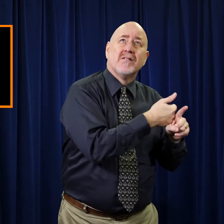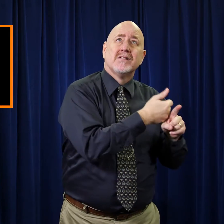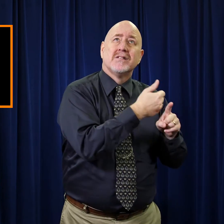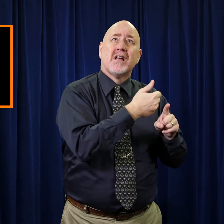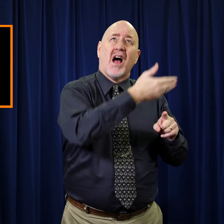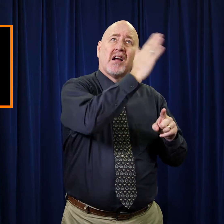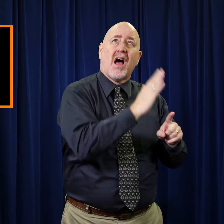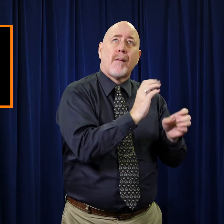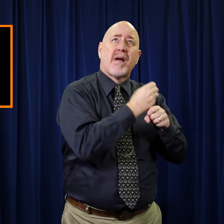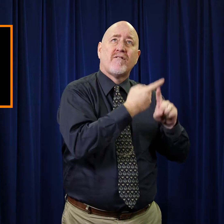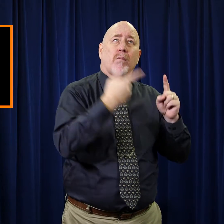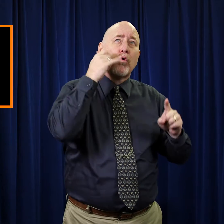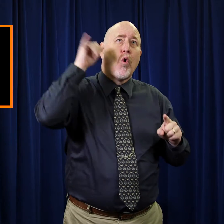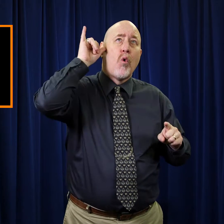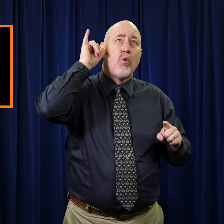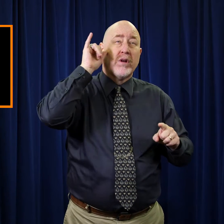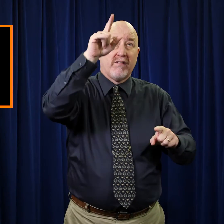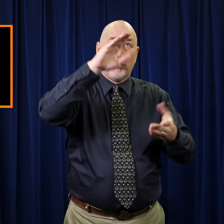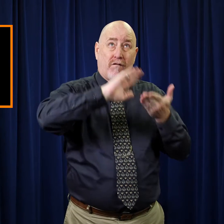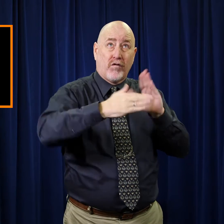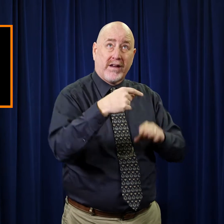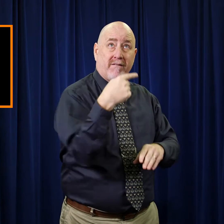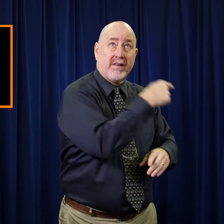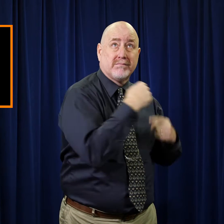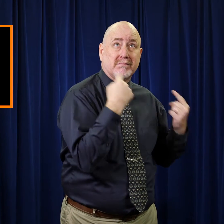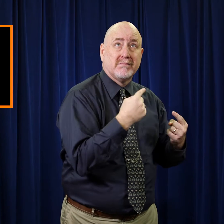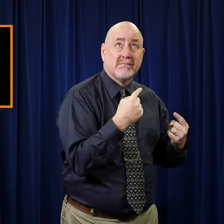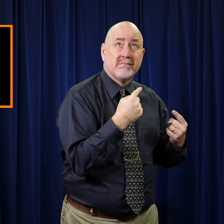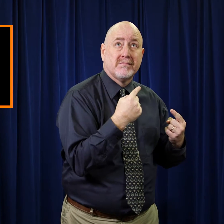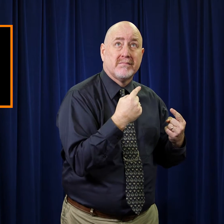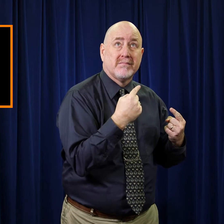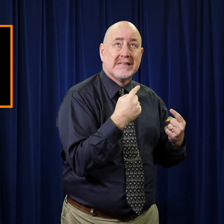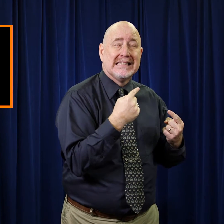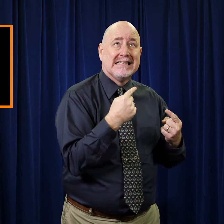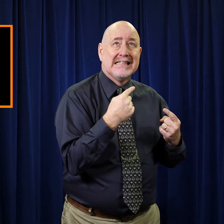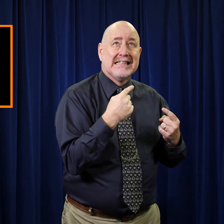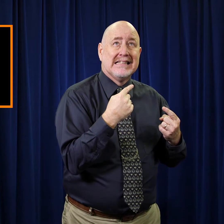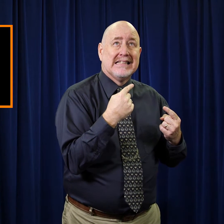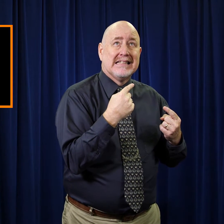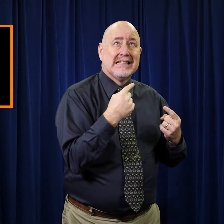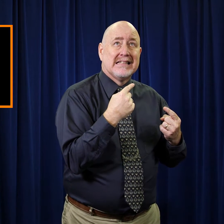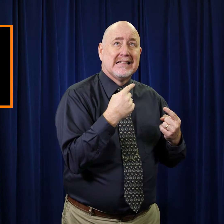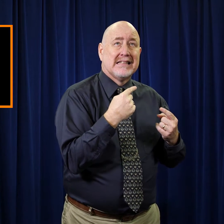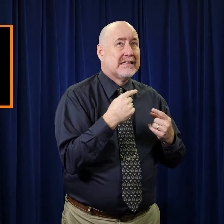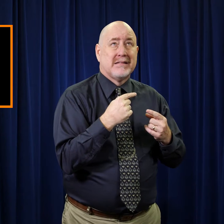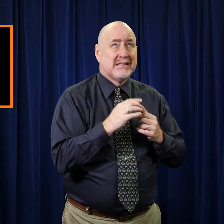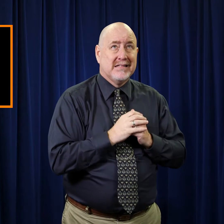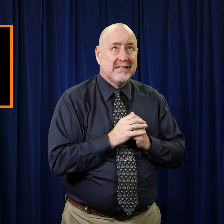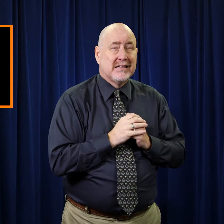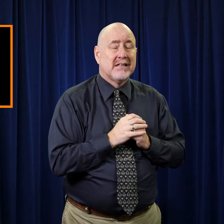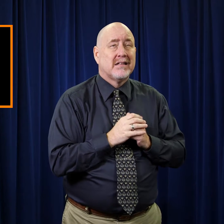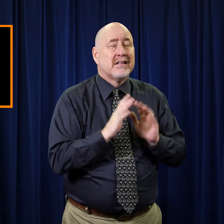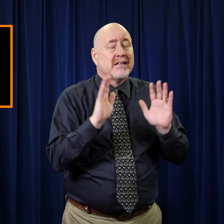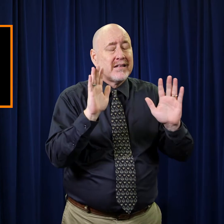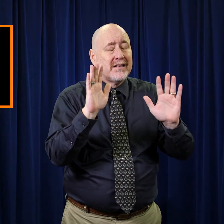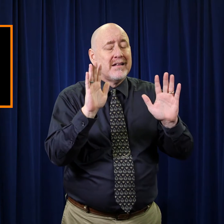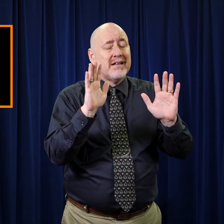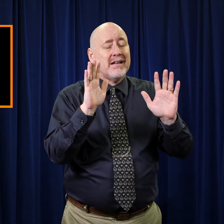themselves a god of gold. Yet, now if you'll forgive their sin. But if not, just